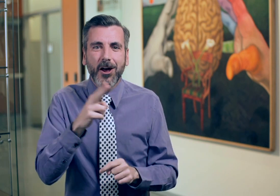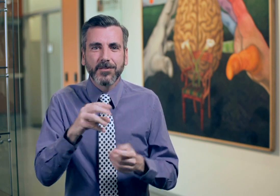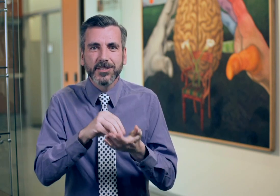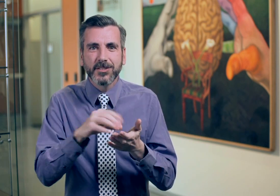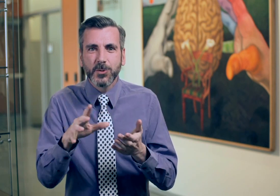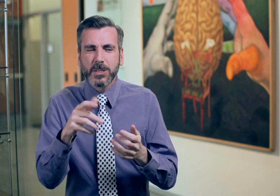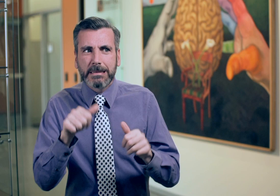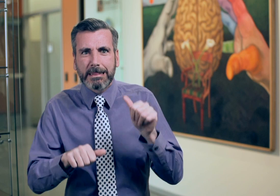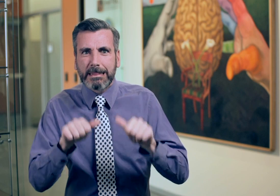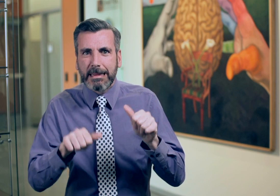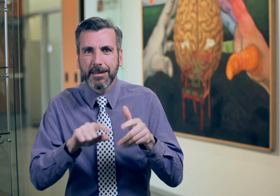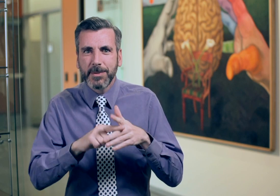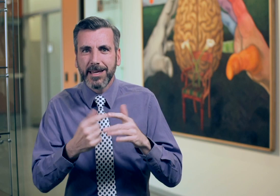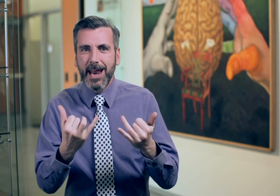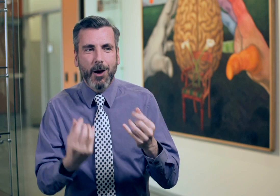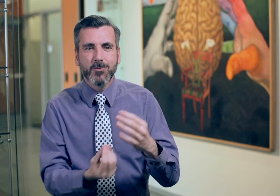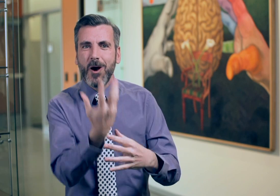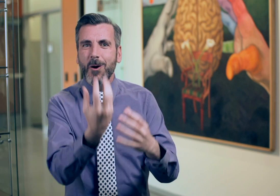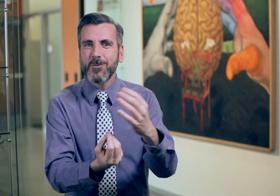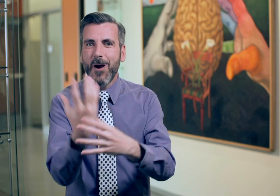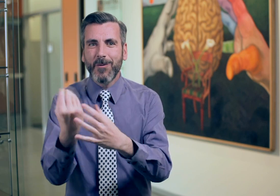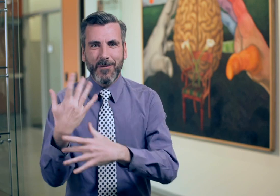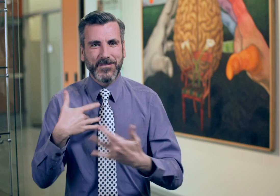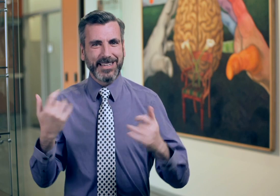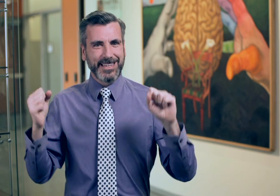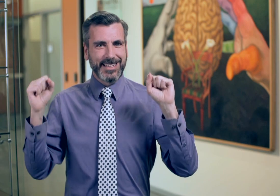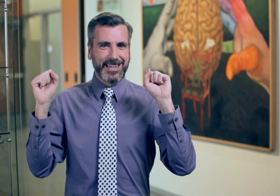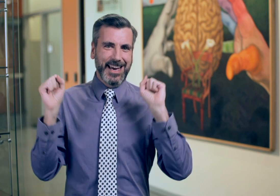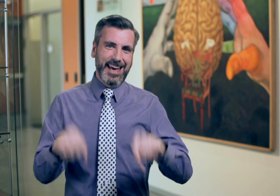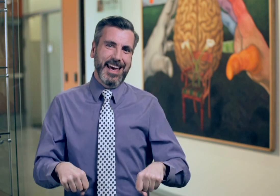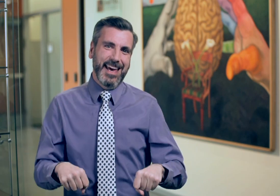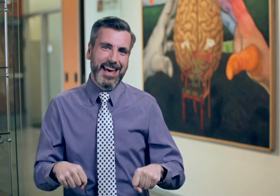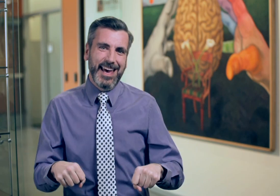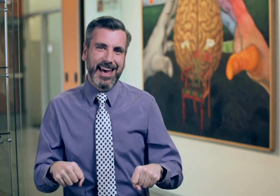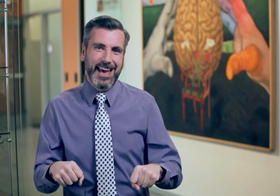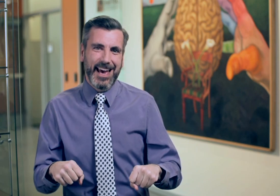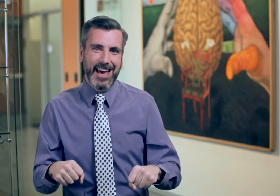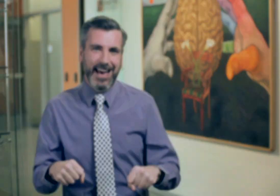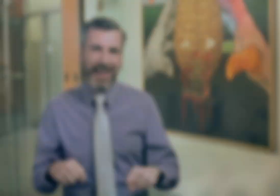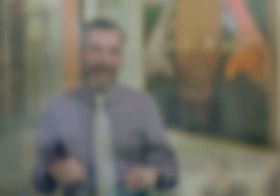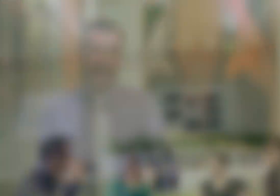they could succeed, it’s exciting to watch them grow and realize they CAN!